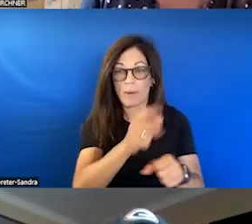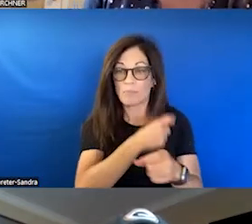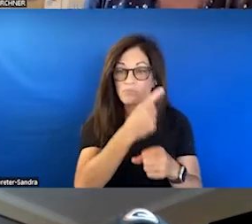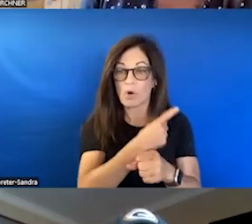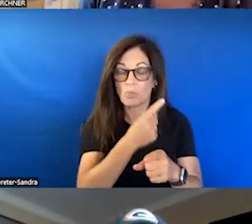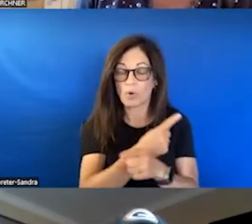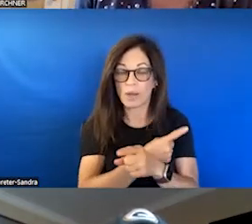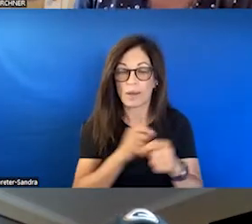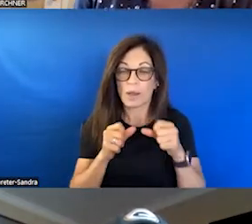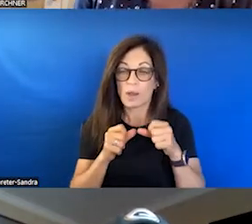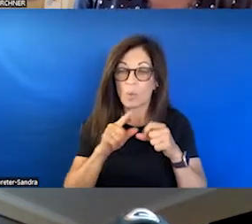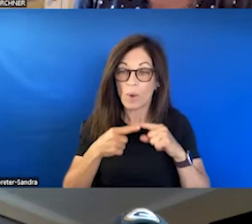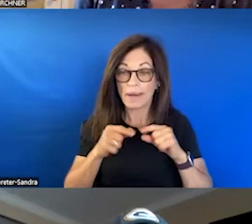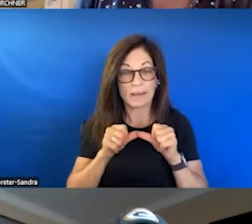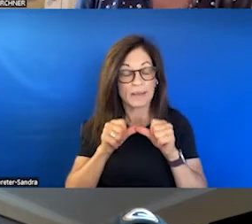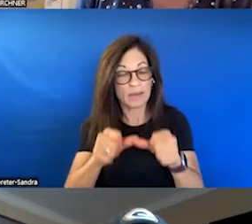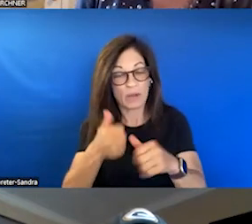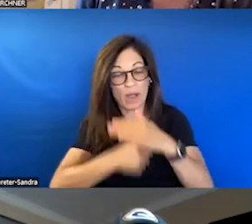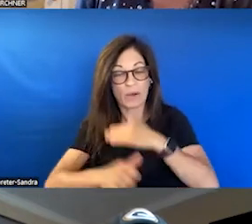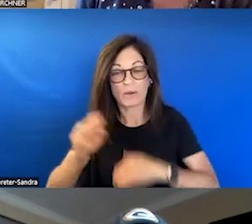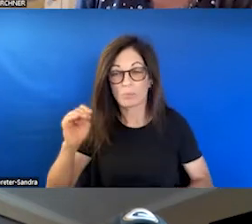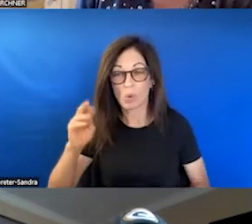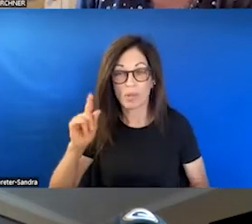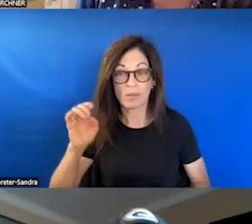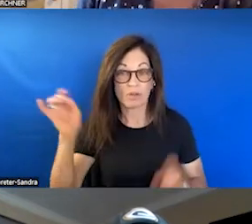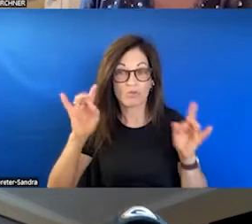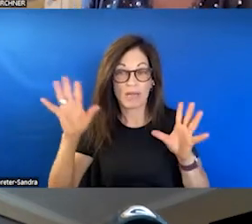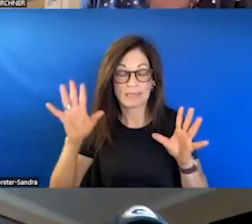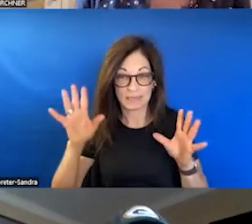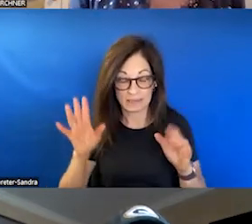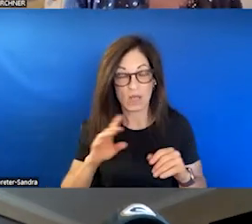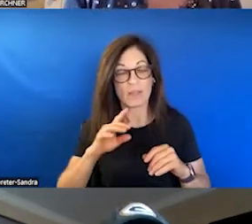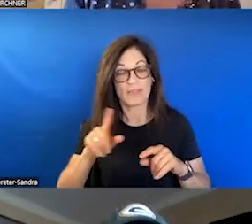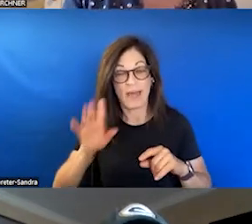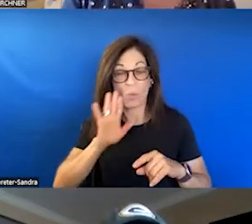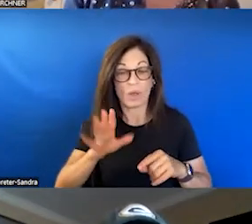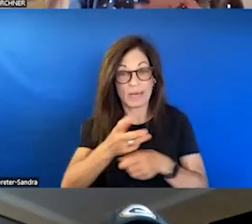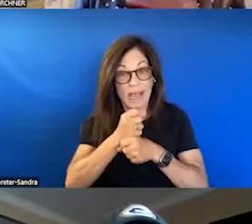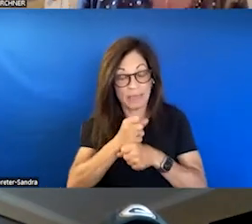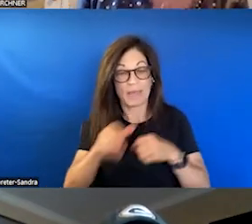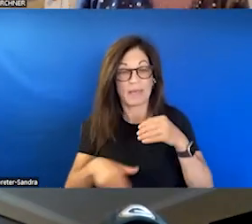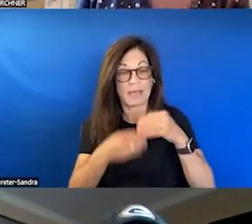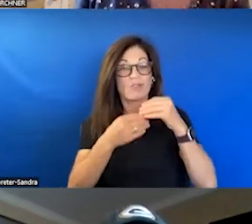THE MOBILE CRISIS ILLS RUBRIC THAT GET INCREASED FMAT, WHEN ARE YOU REALLY MOVING INTO, INTO,